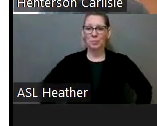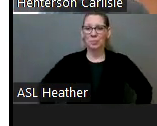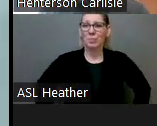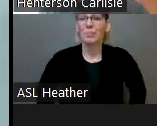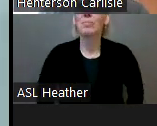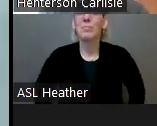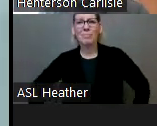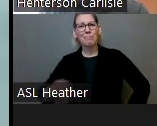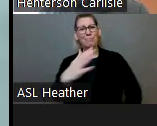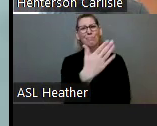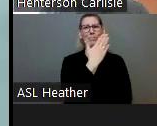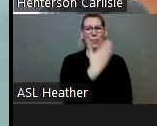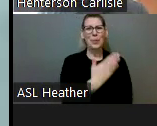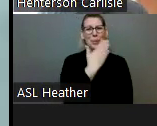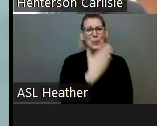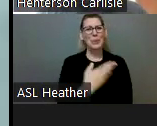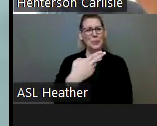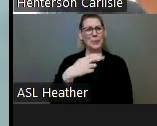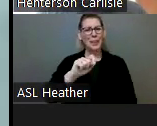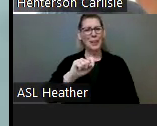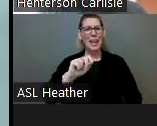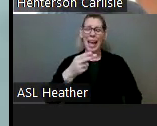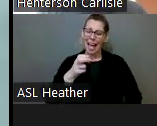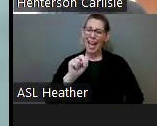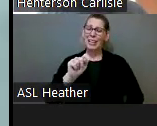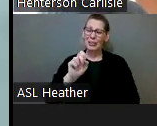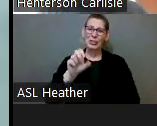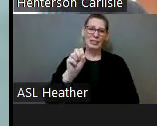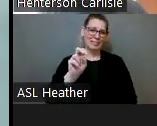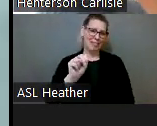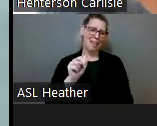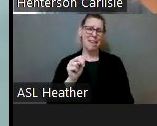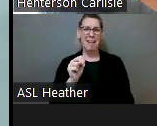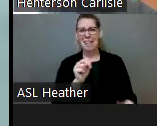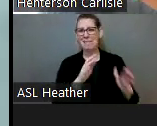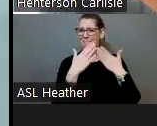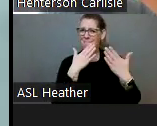Thank you Henterson; let's show Henterson some love with your reaction buttons